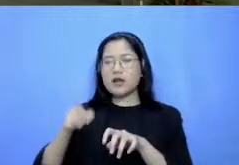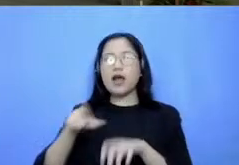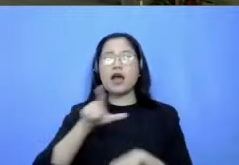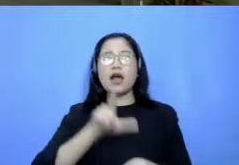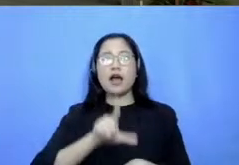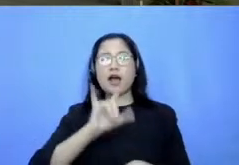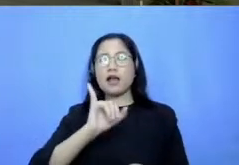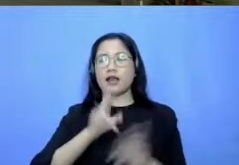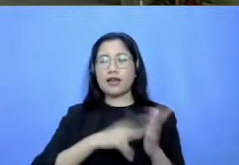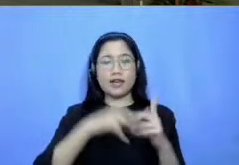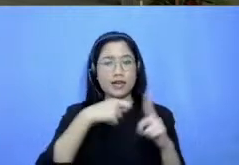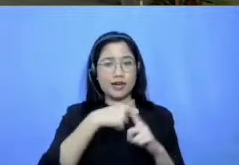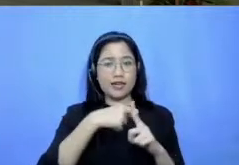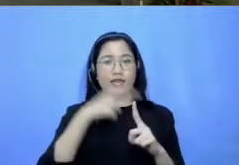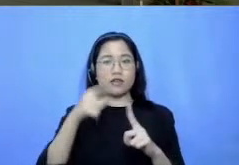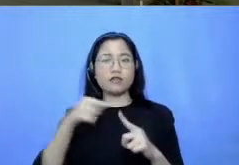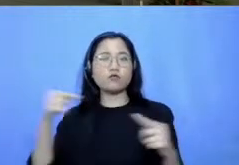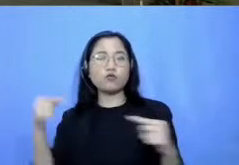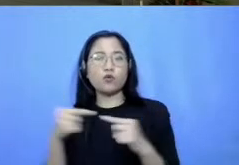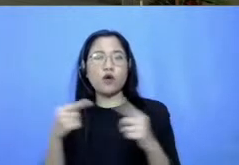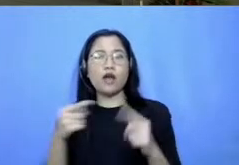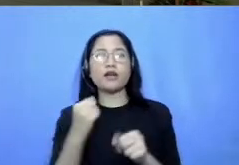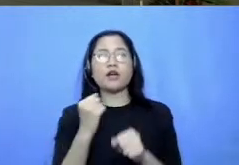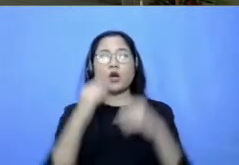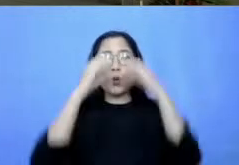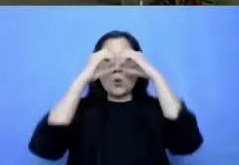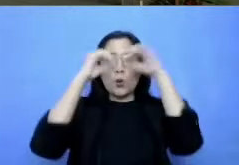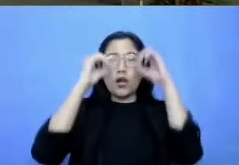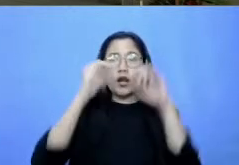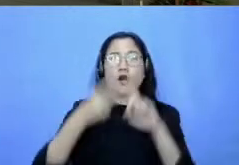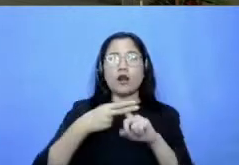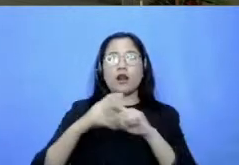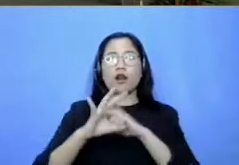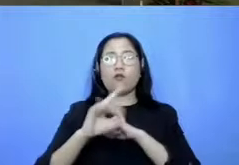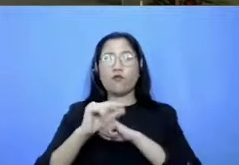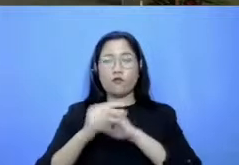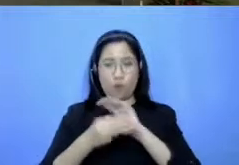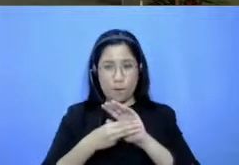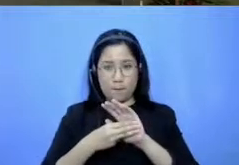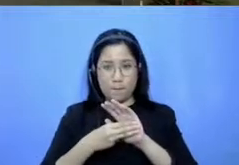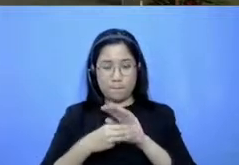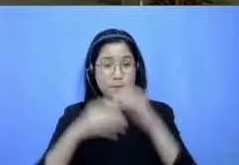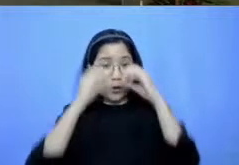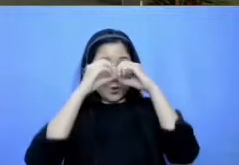for Google for many Ice first because we will contact the ladies and gentlemen who are the winners g